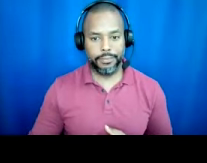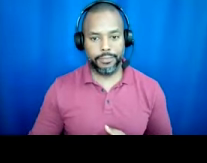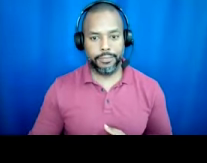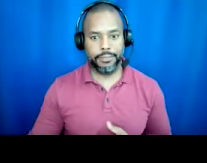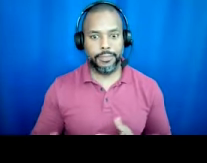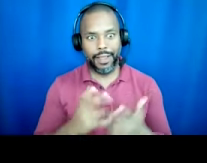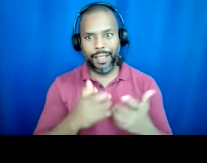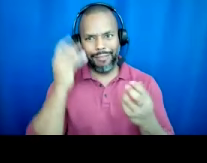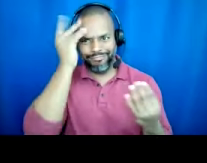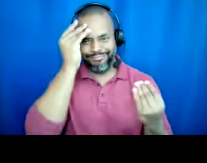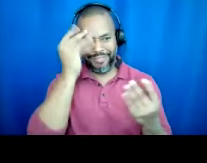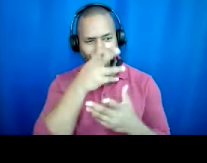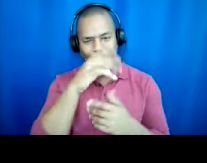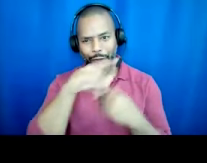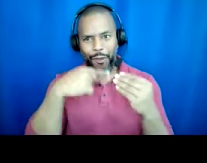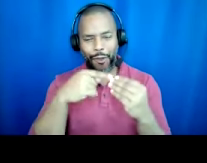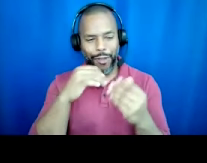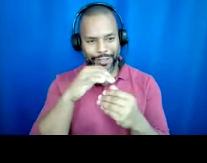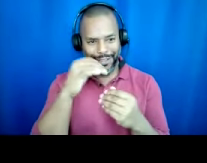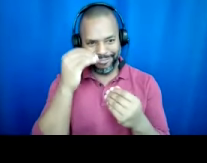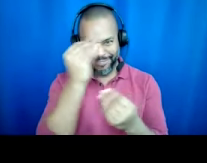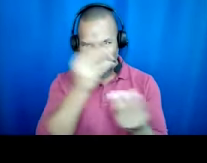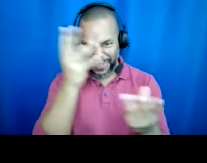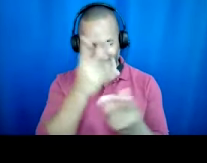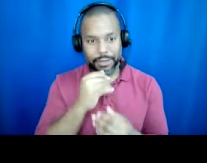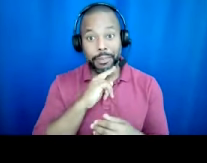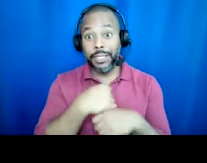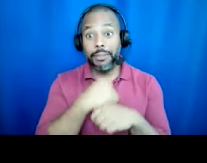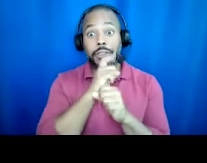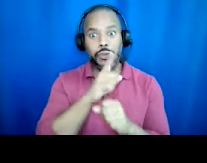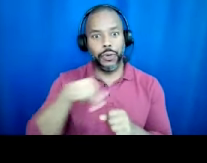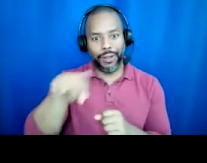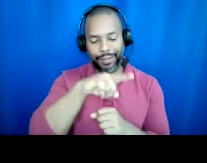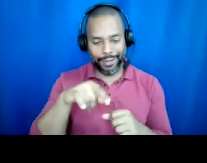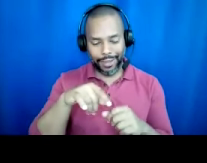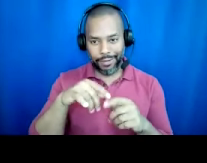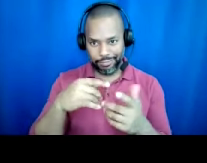that the resource allocation committee has all of the information that they need.